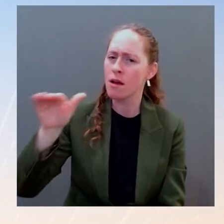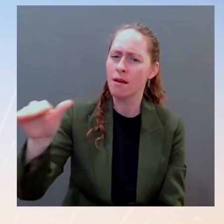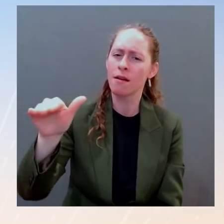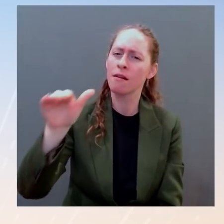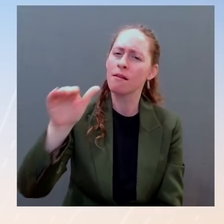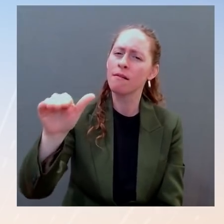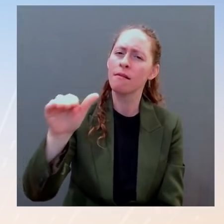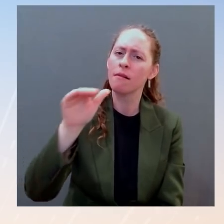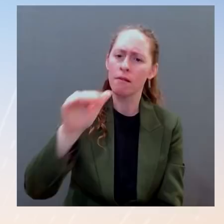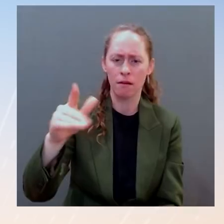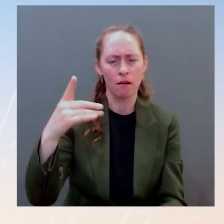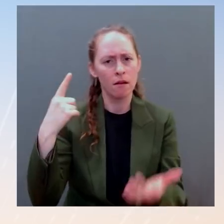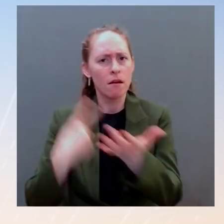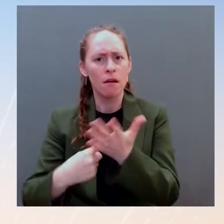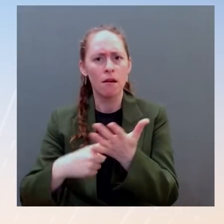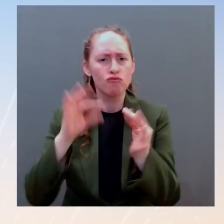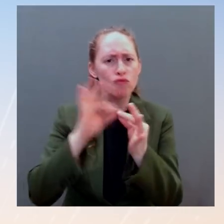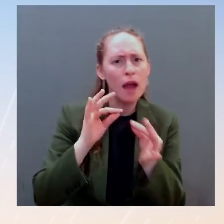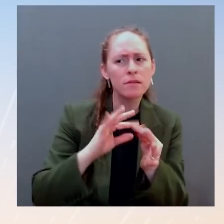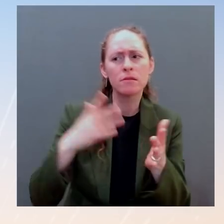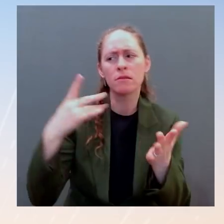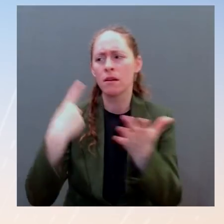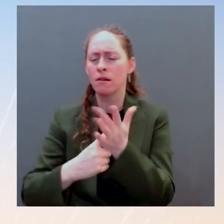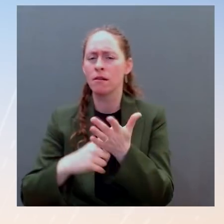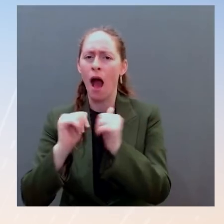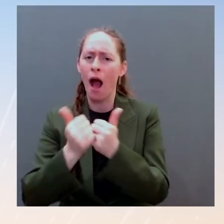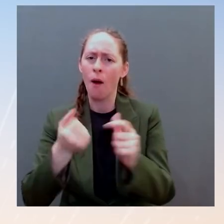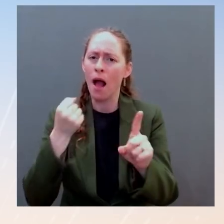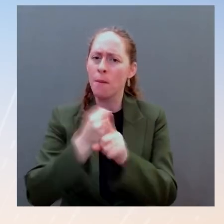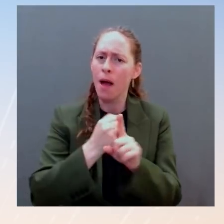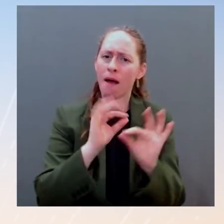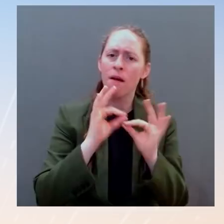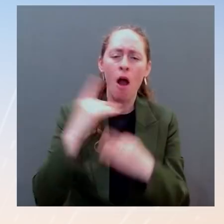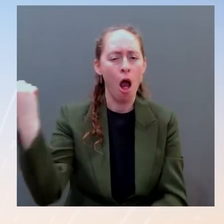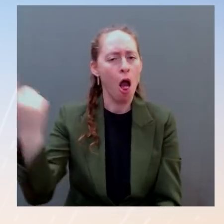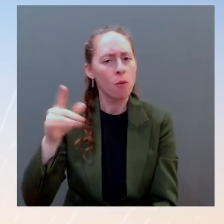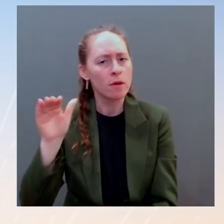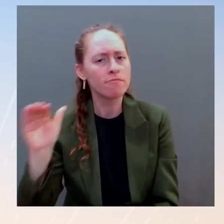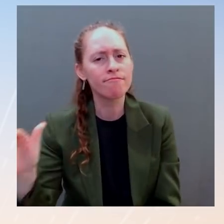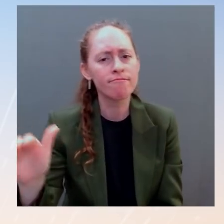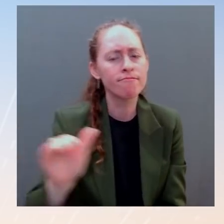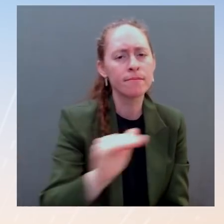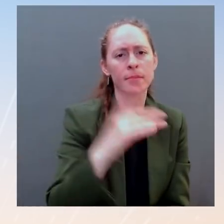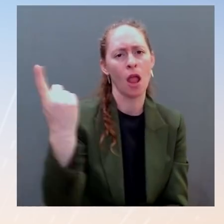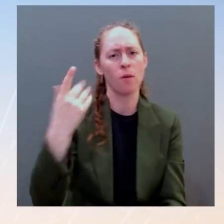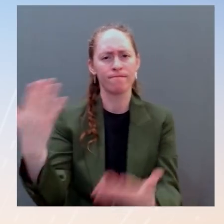regular updates from his economic team. And often, when he returns from weekends at home in Delaware,